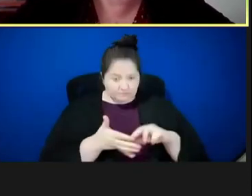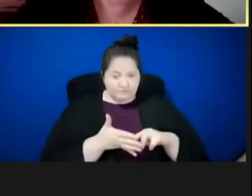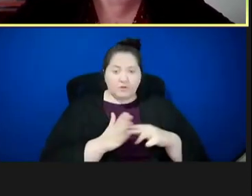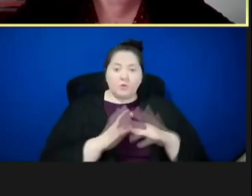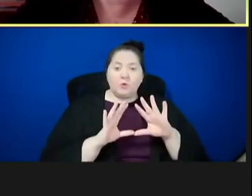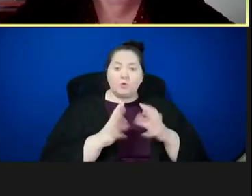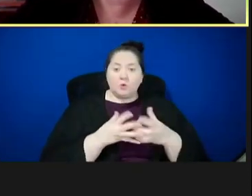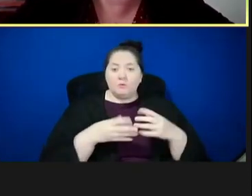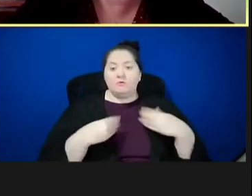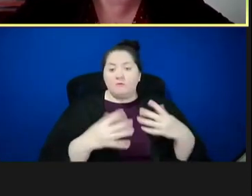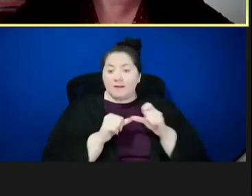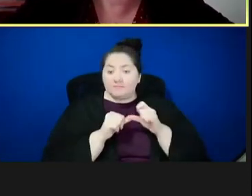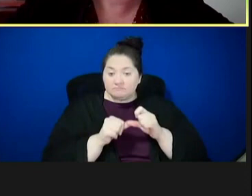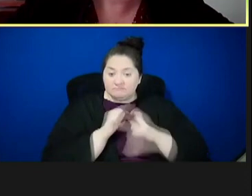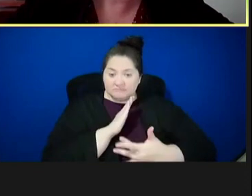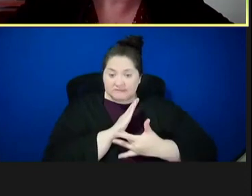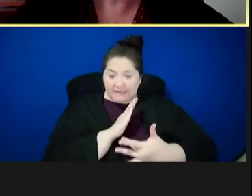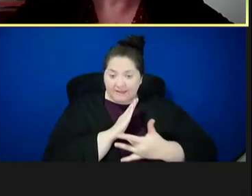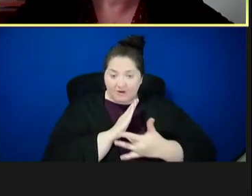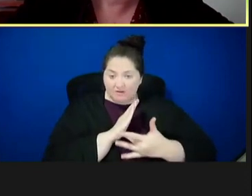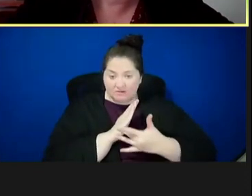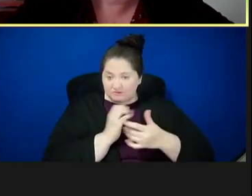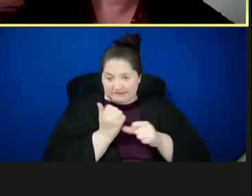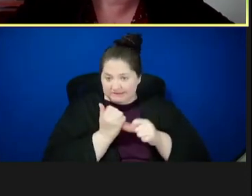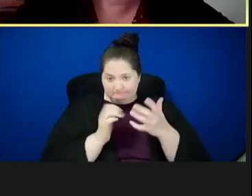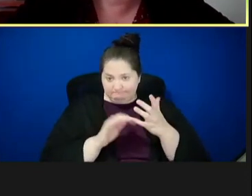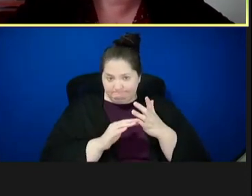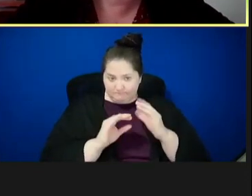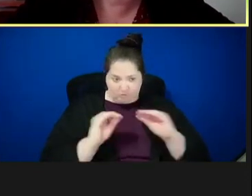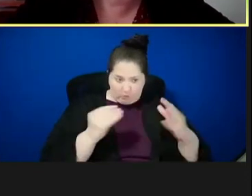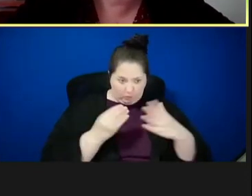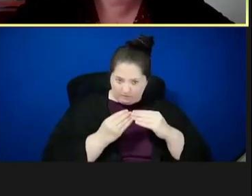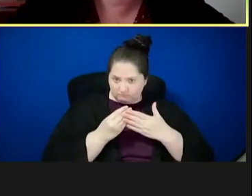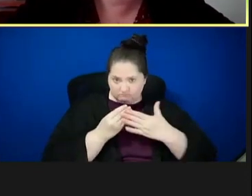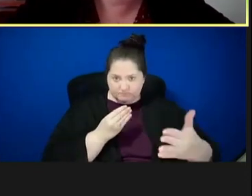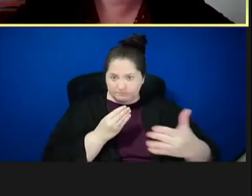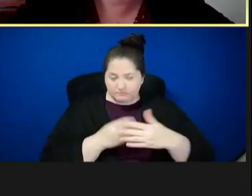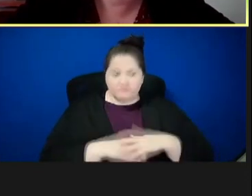sustained technical assistance. Embedding leadership training for medical directors,